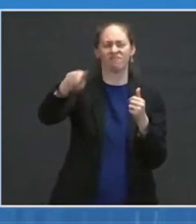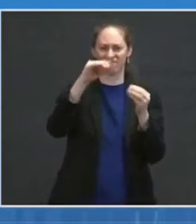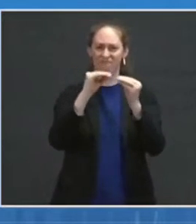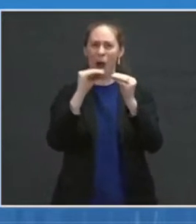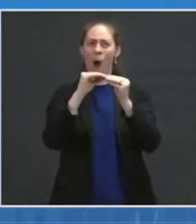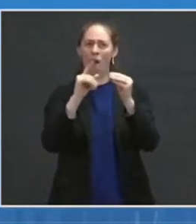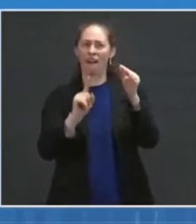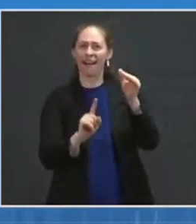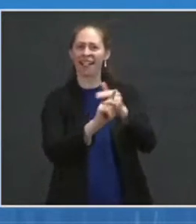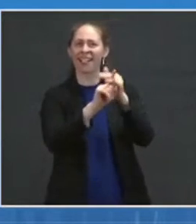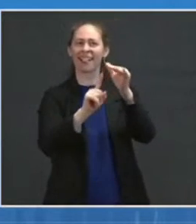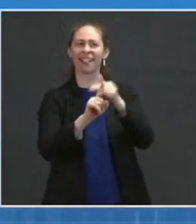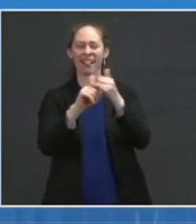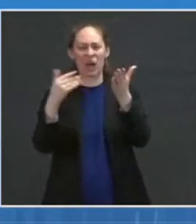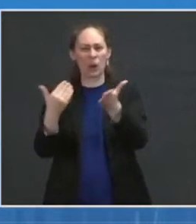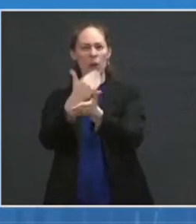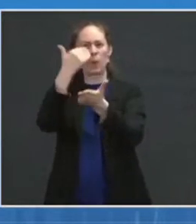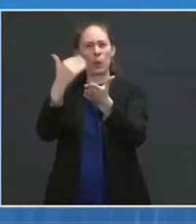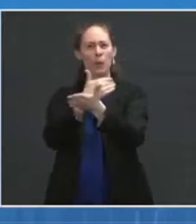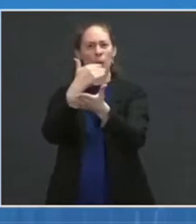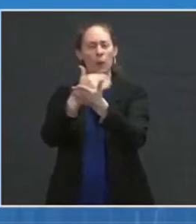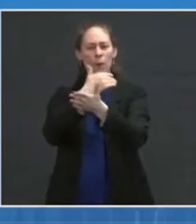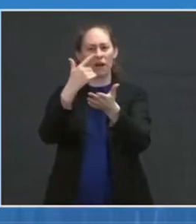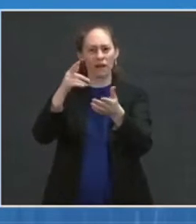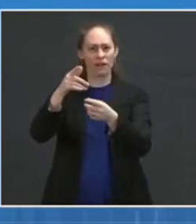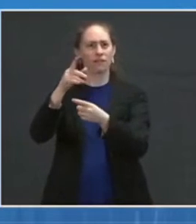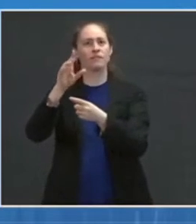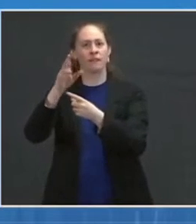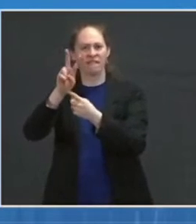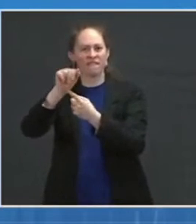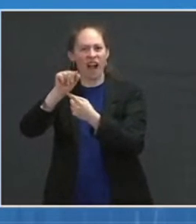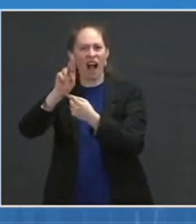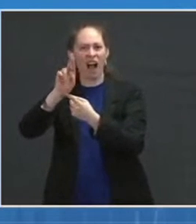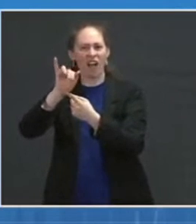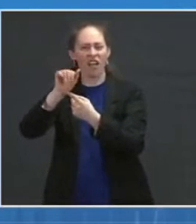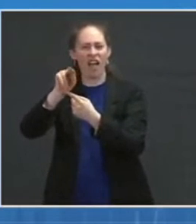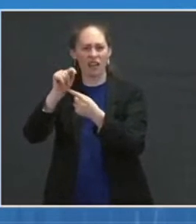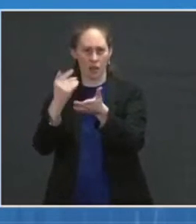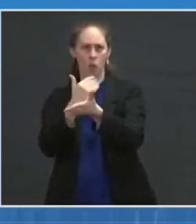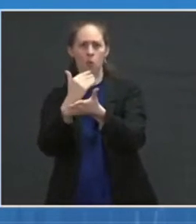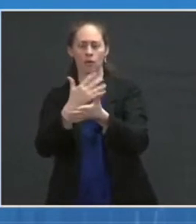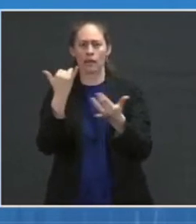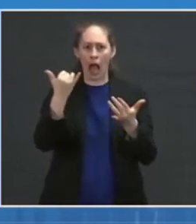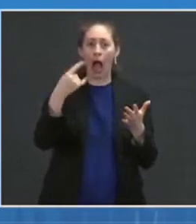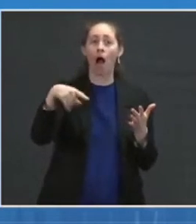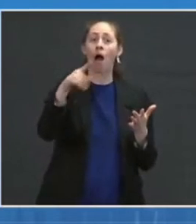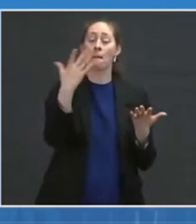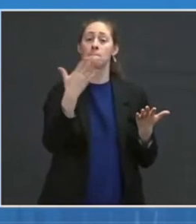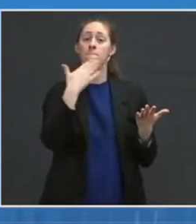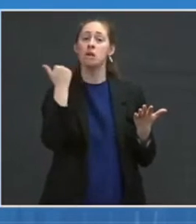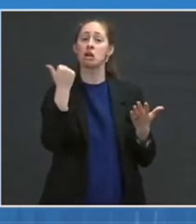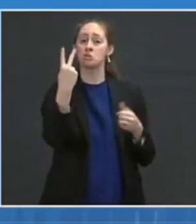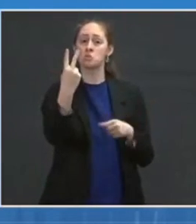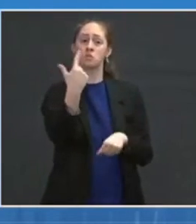IF WE SEE MORE OF THE VARIANT PRESENT IN THIS COUNTRY, DO YOU